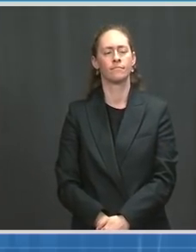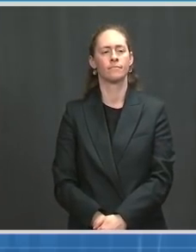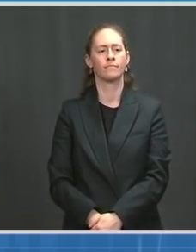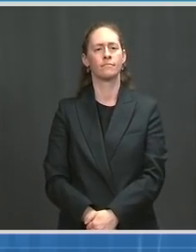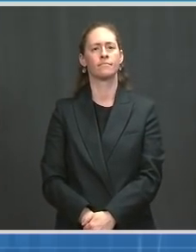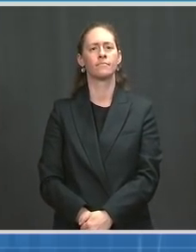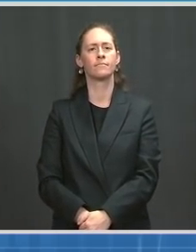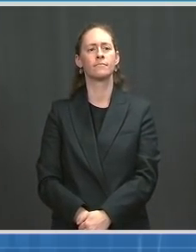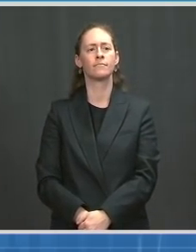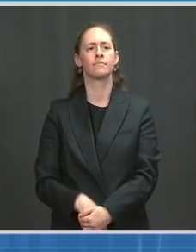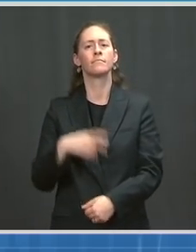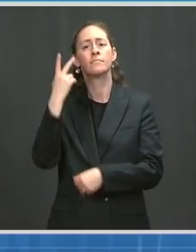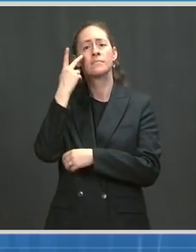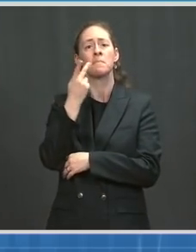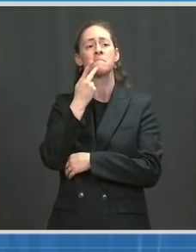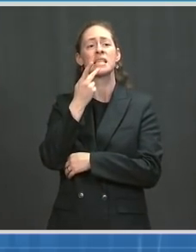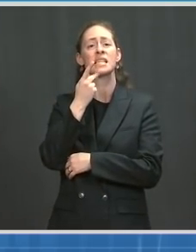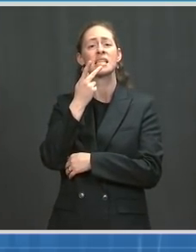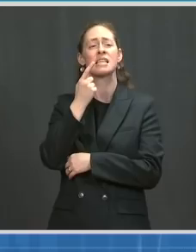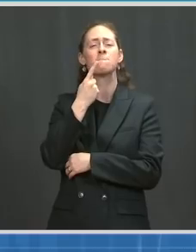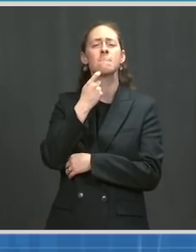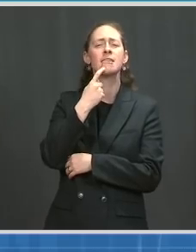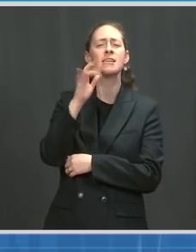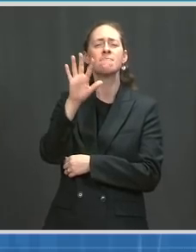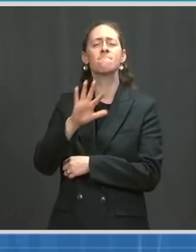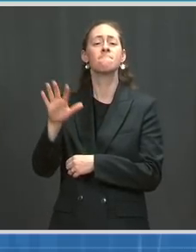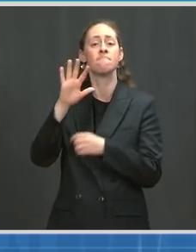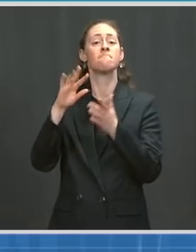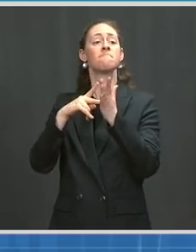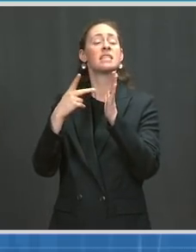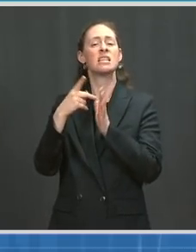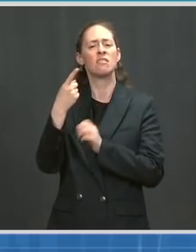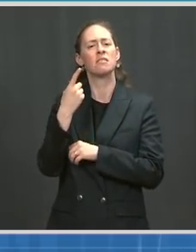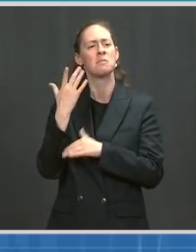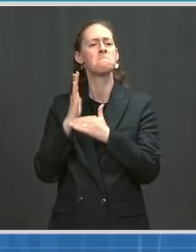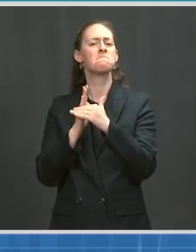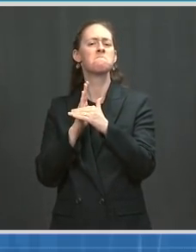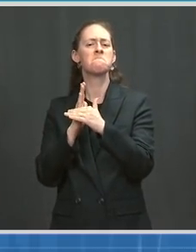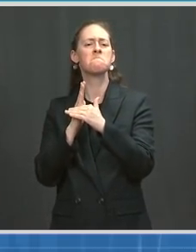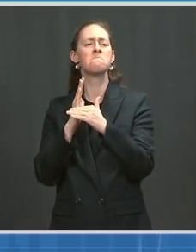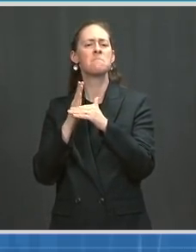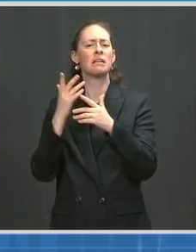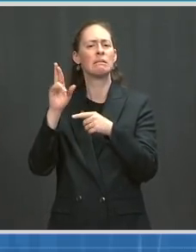And areas with low burden of disease -- indicated by light green -- are markedly increasing.